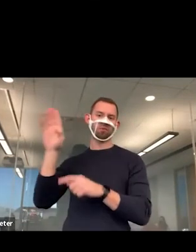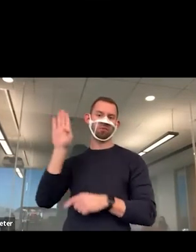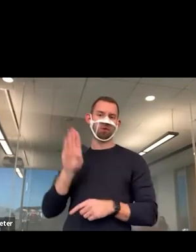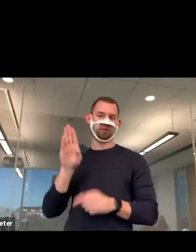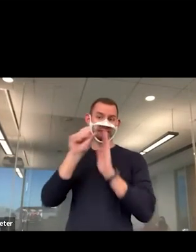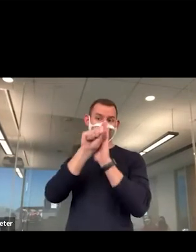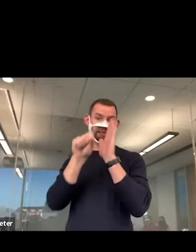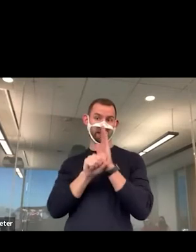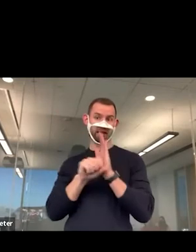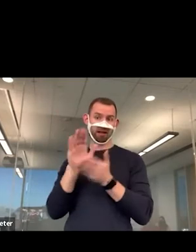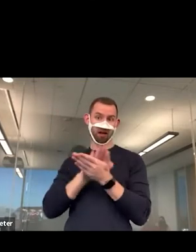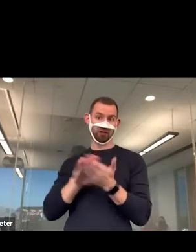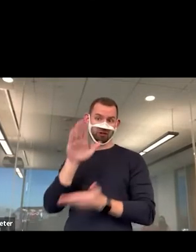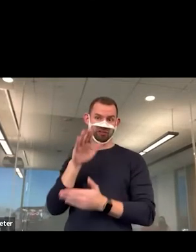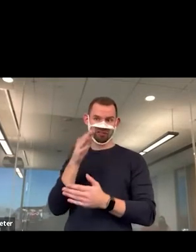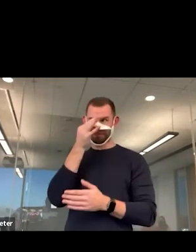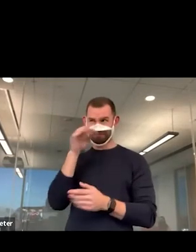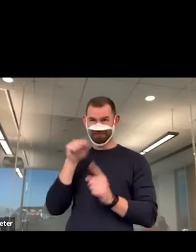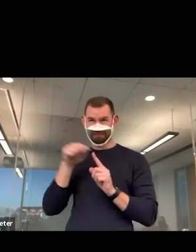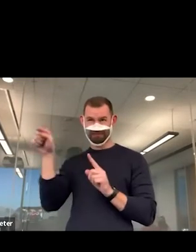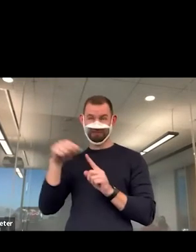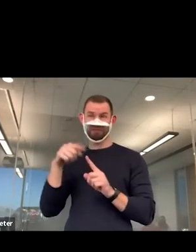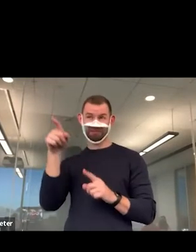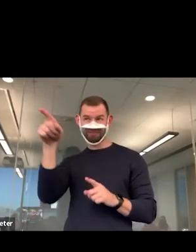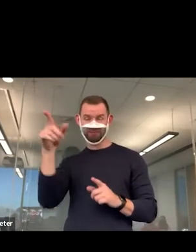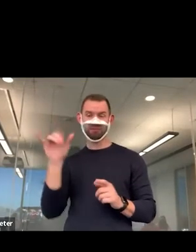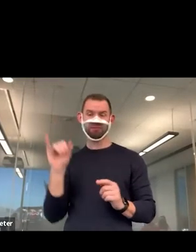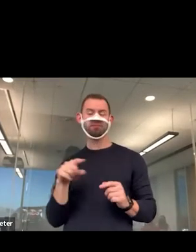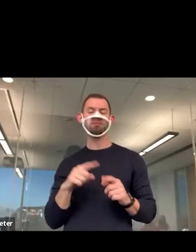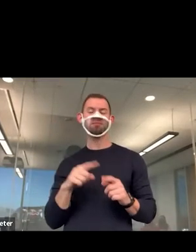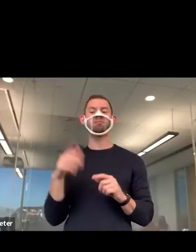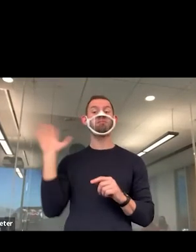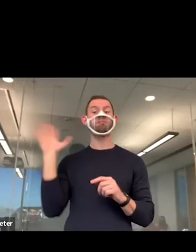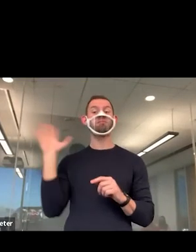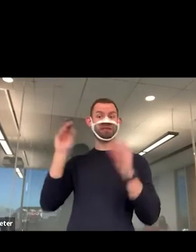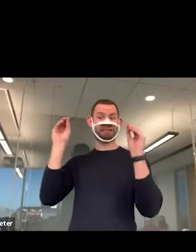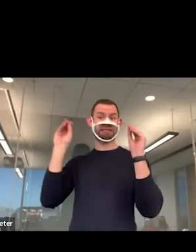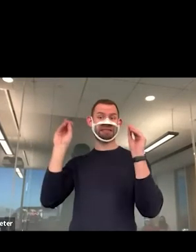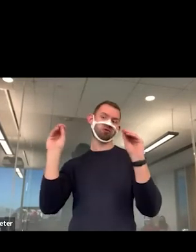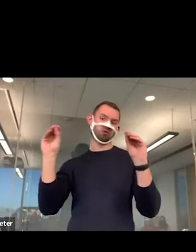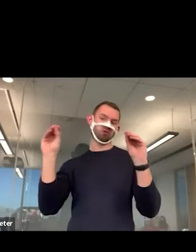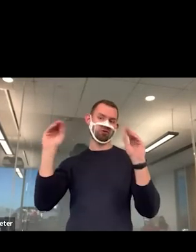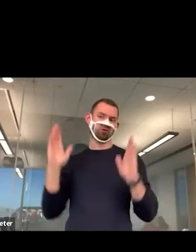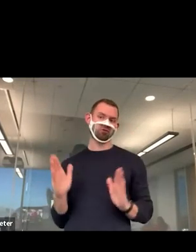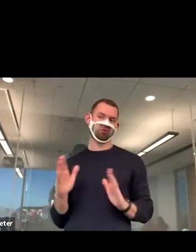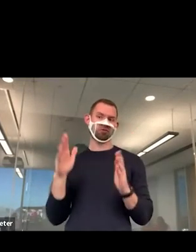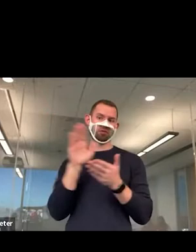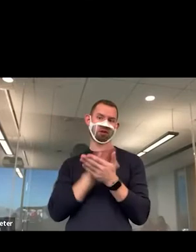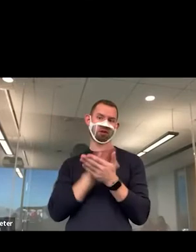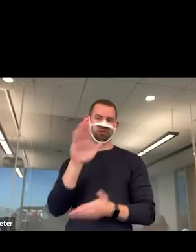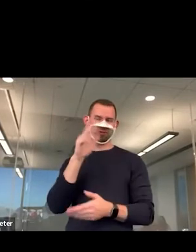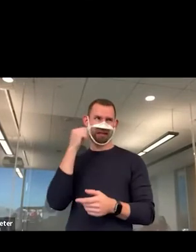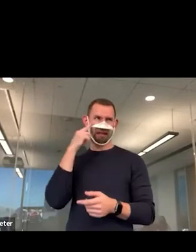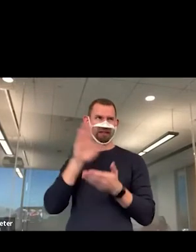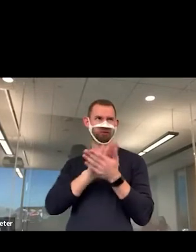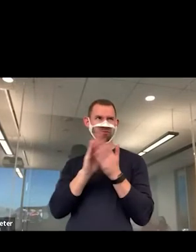uh boston state college was a then a teacher's college it's now mass college of heart i think and